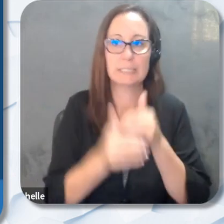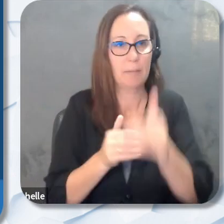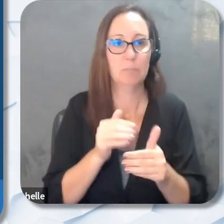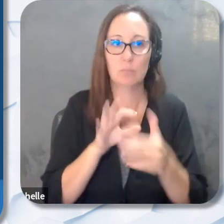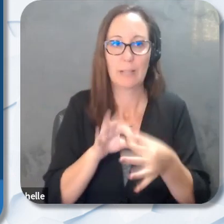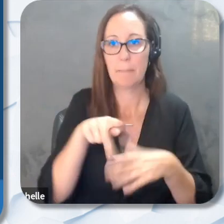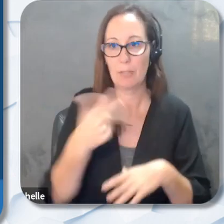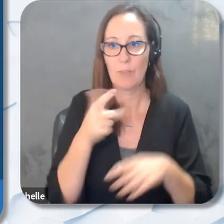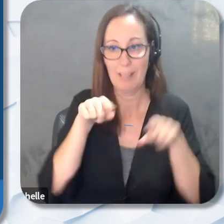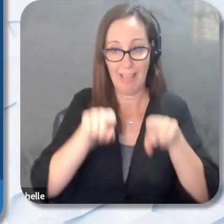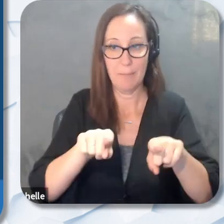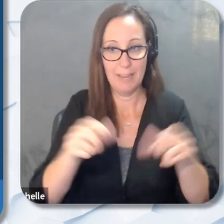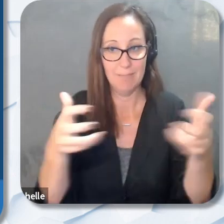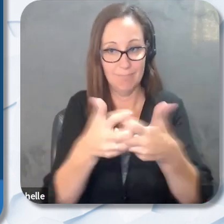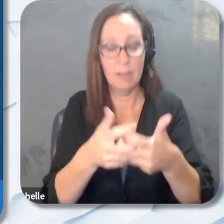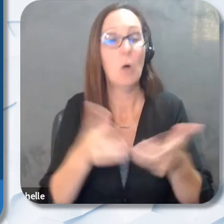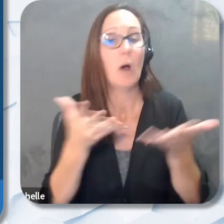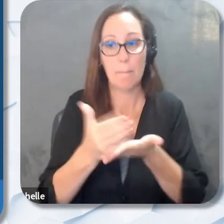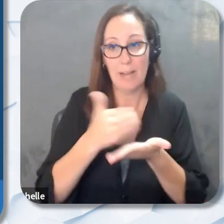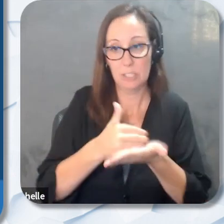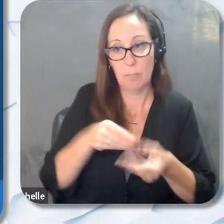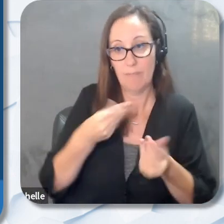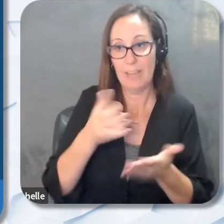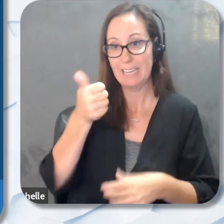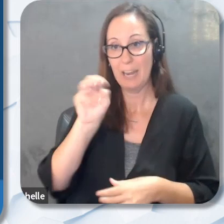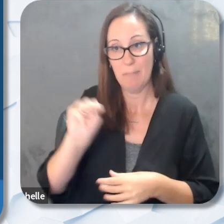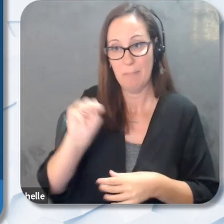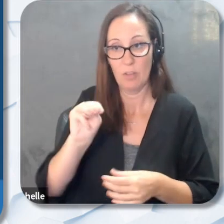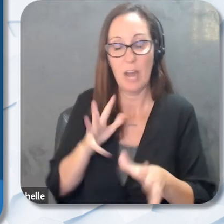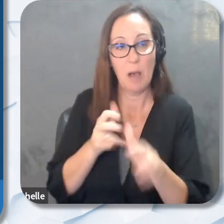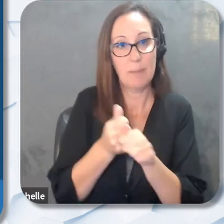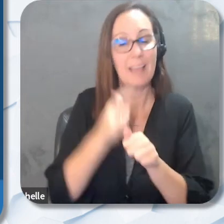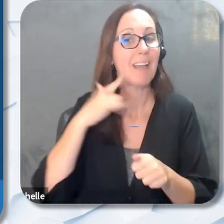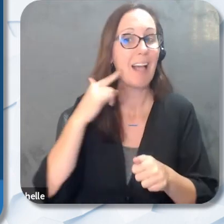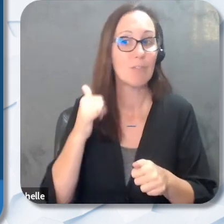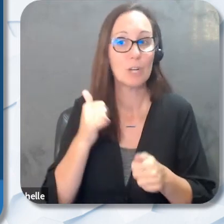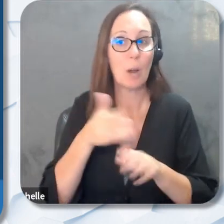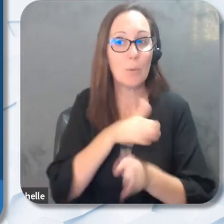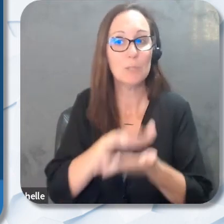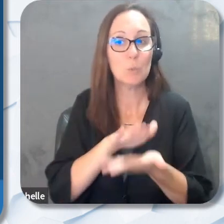First, our budget provides 10 million to update the California preschool learning foundations.